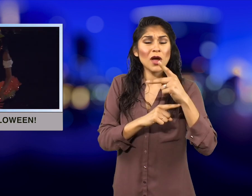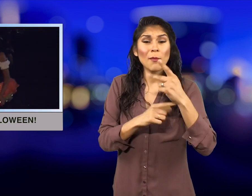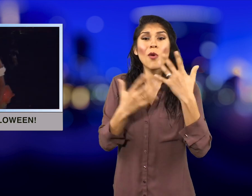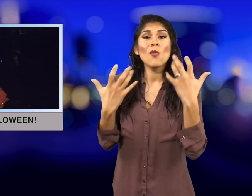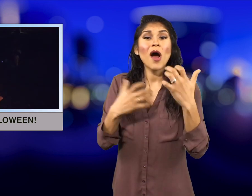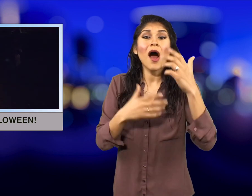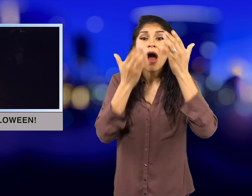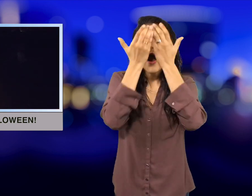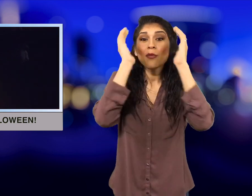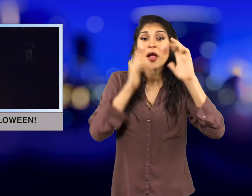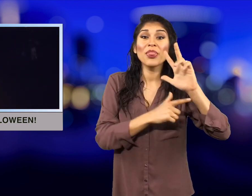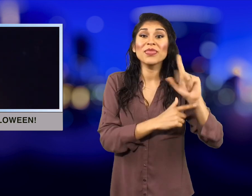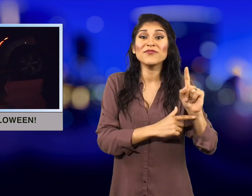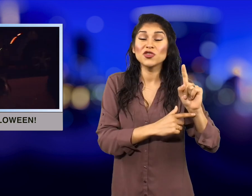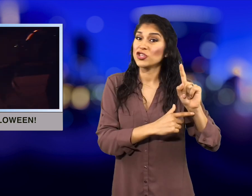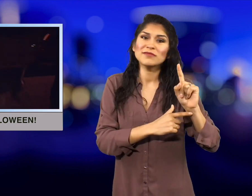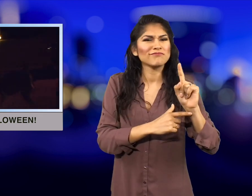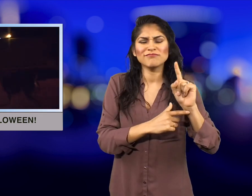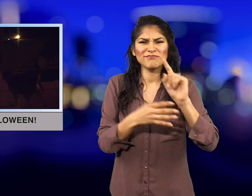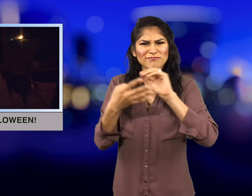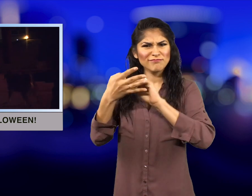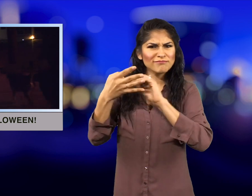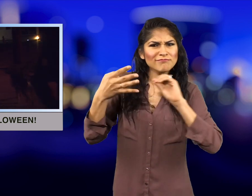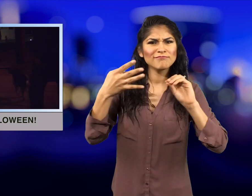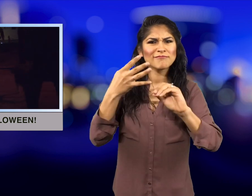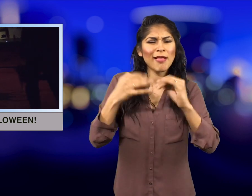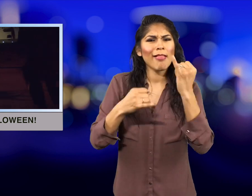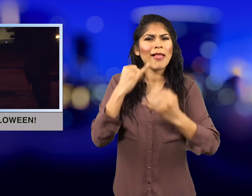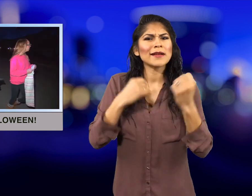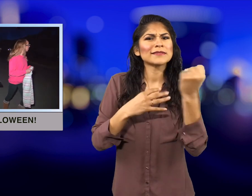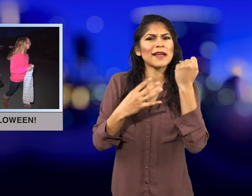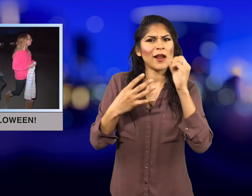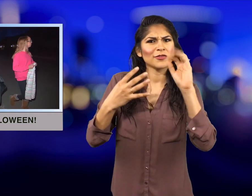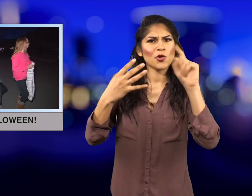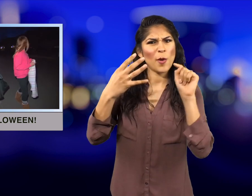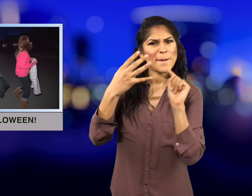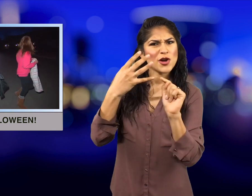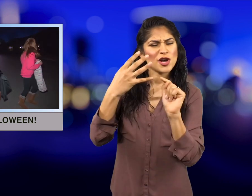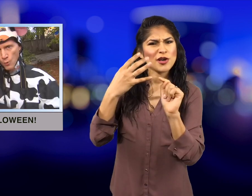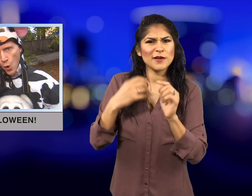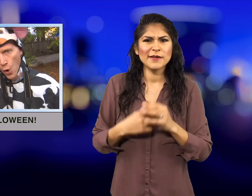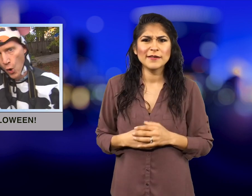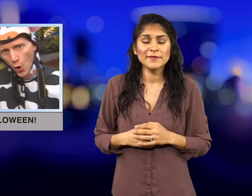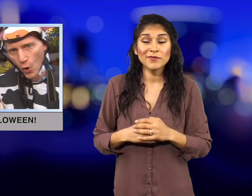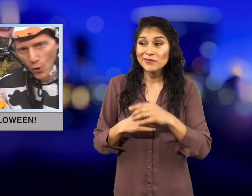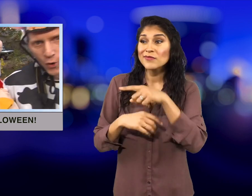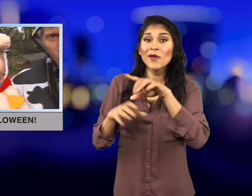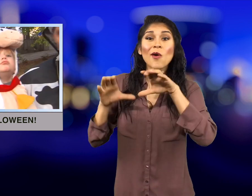to move Halloween to the last Saturday of October.